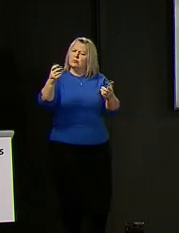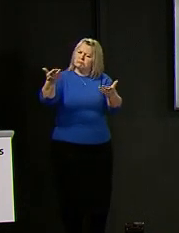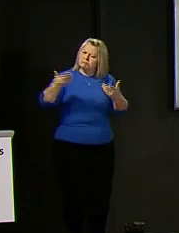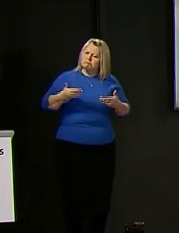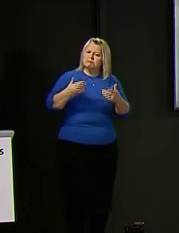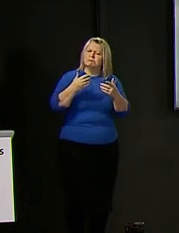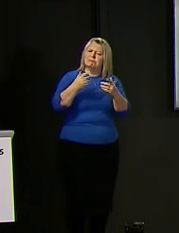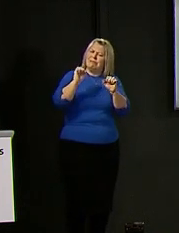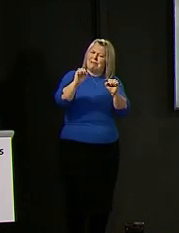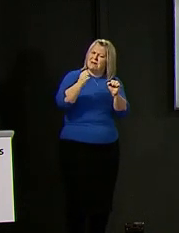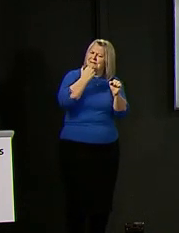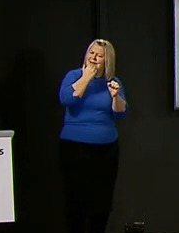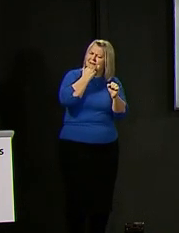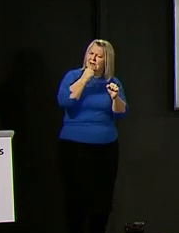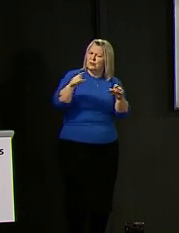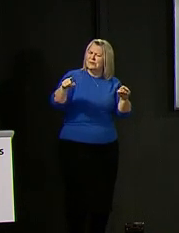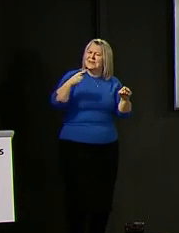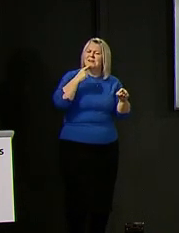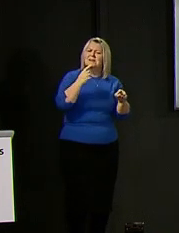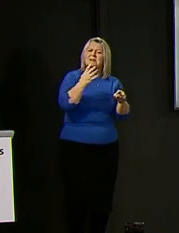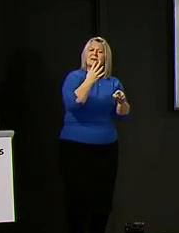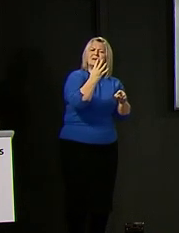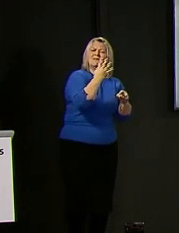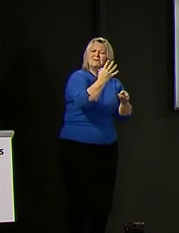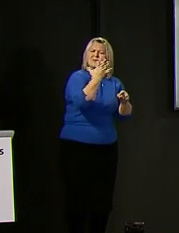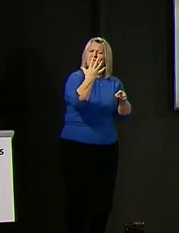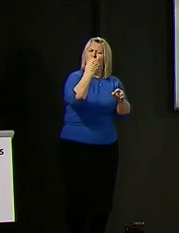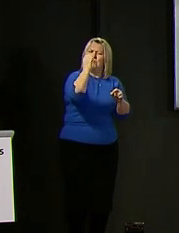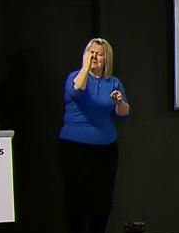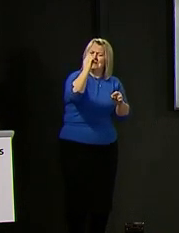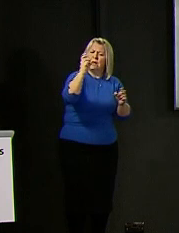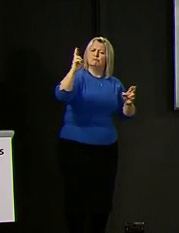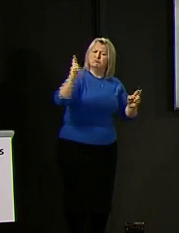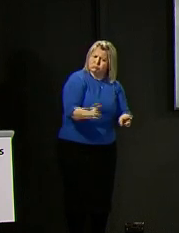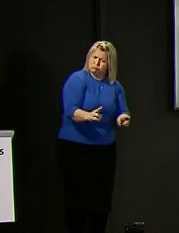the 54 percent a 72 percent drops in A&E and cancer referrals and whether you